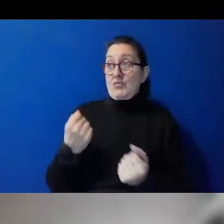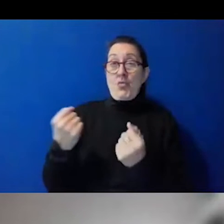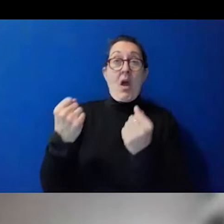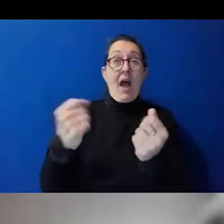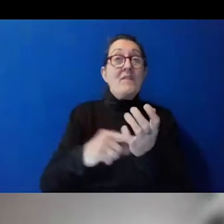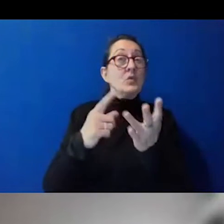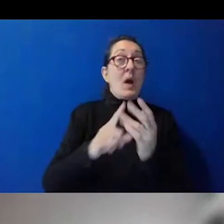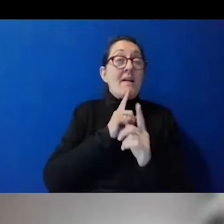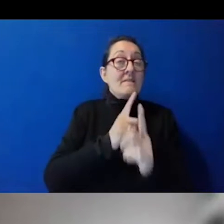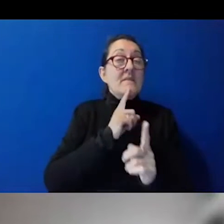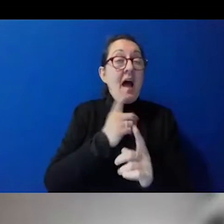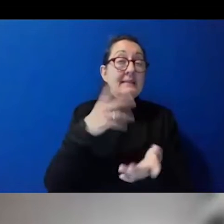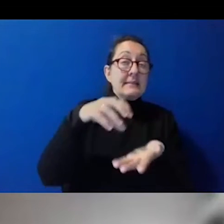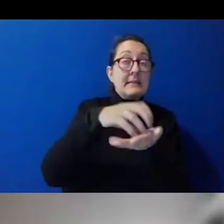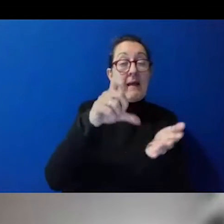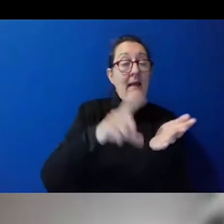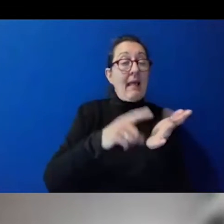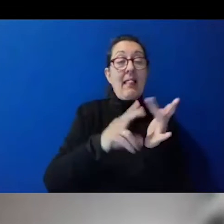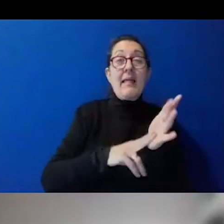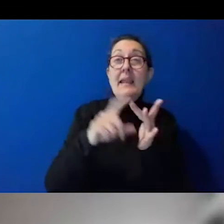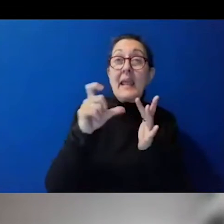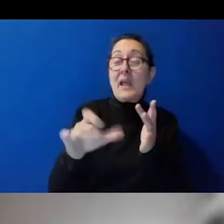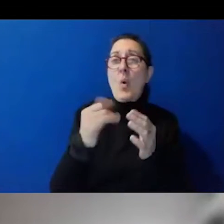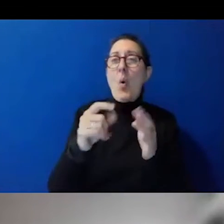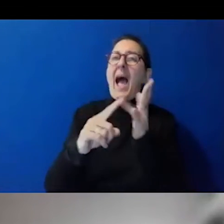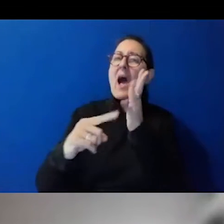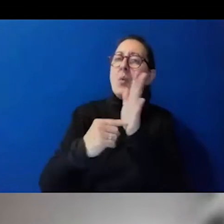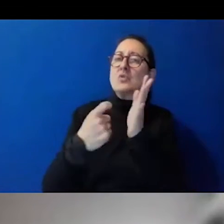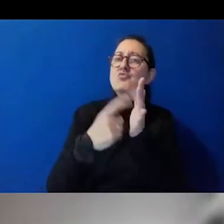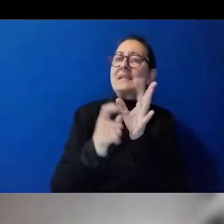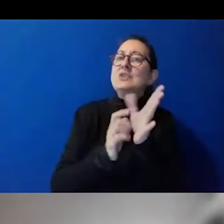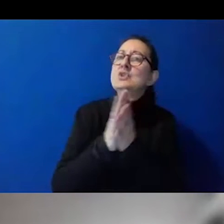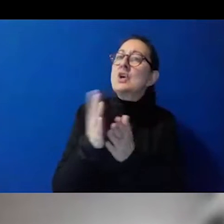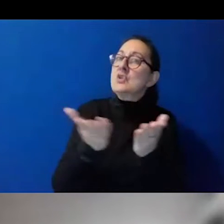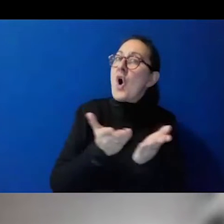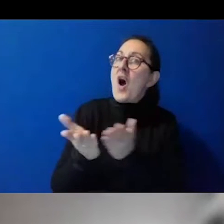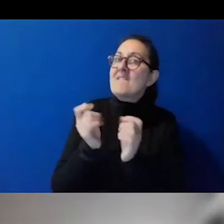Outreach service and in the regions probably more distinctly than um the city we do spend